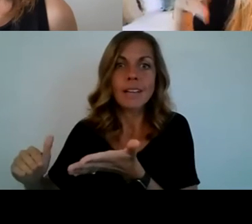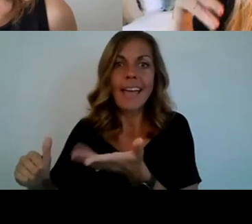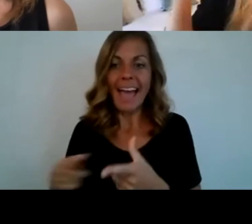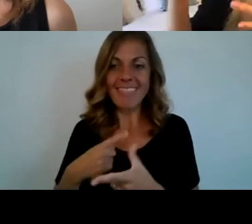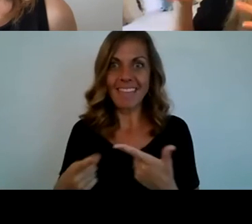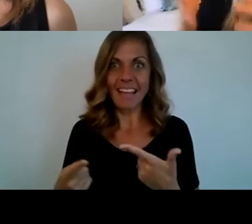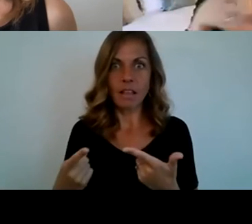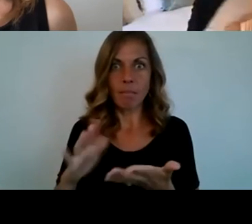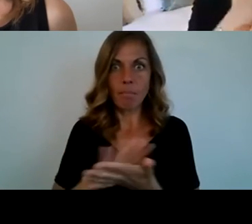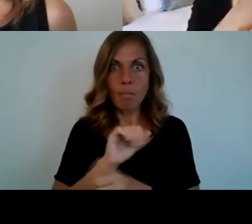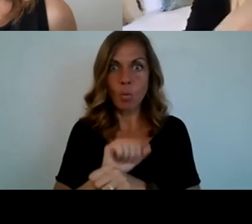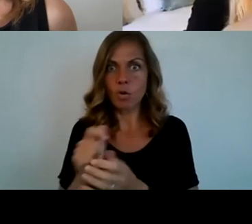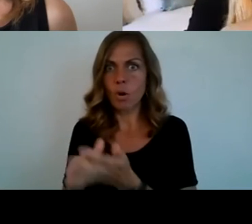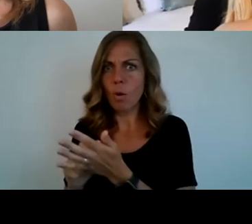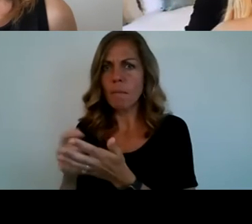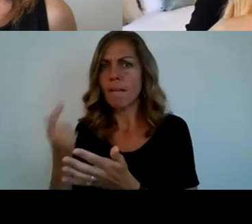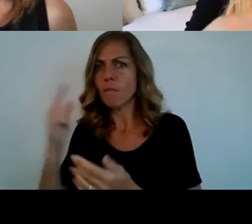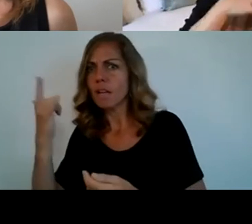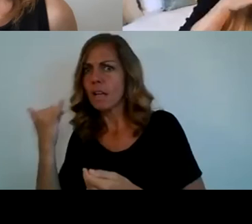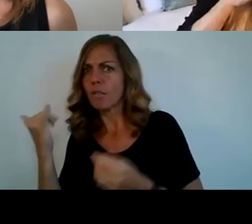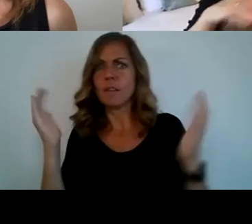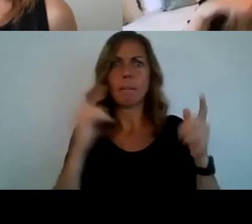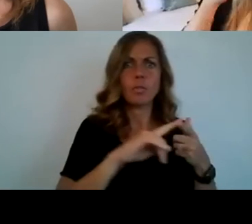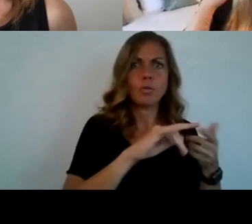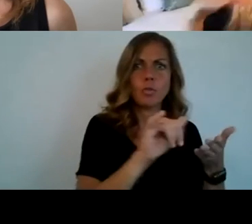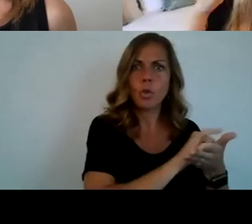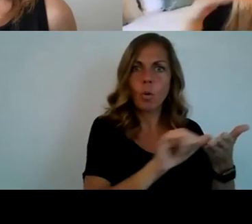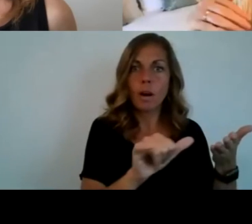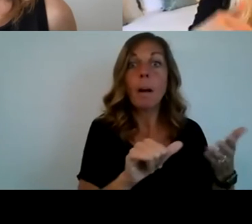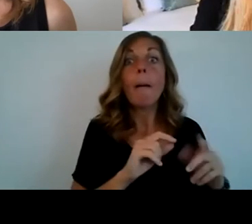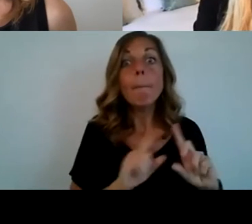requirements for California versus New York? And the people community showed up. And it's